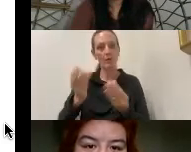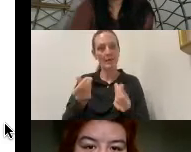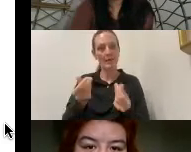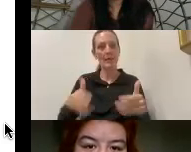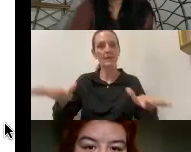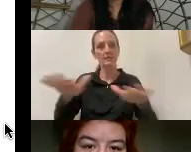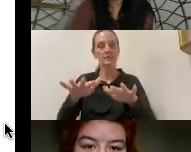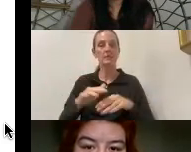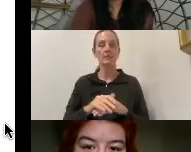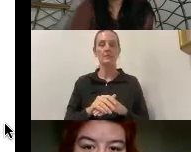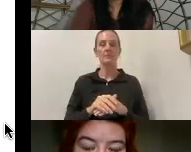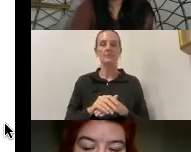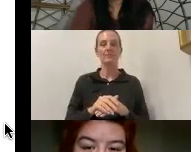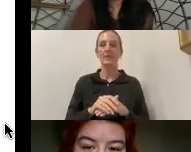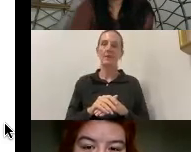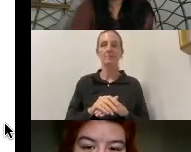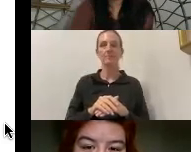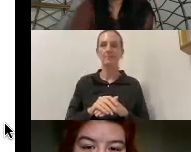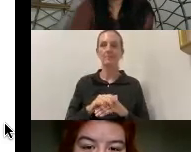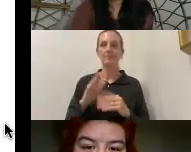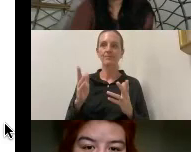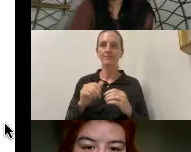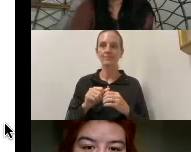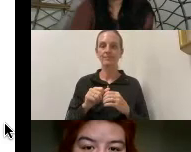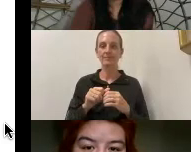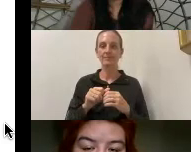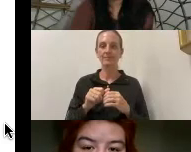It's kind of a diminishing thing that we do.